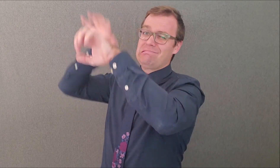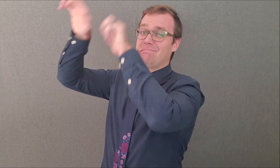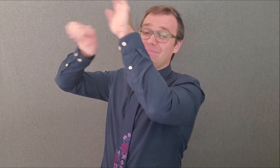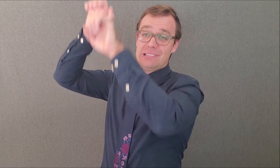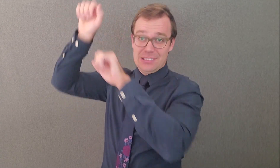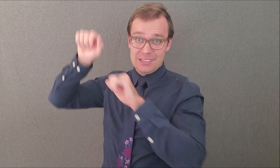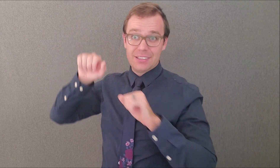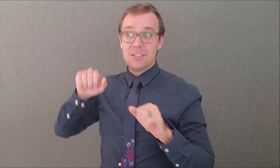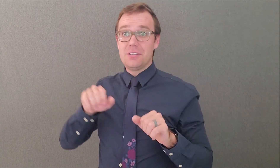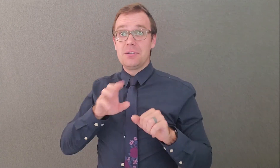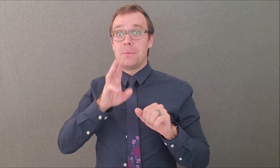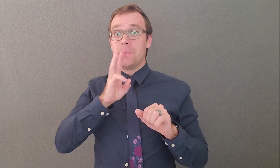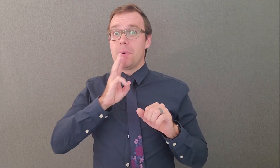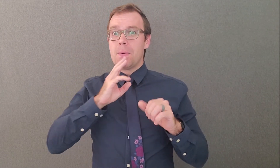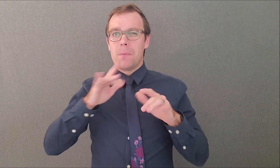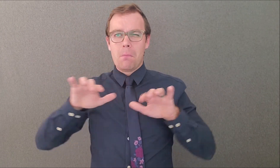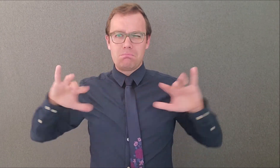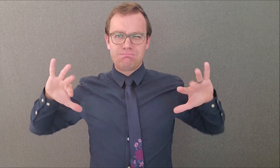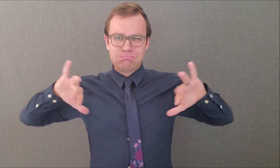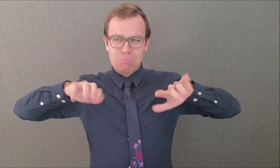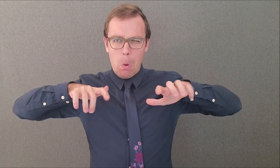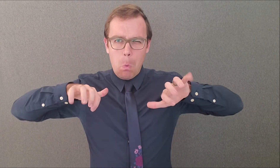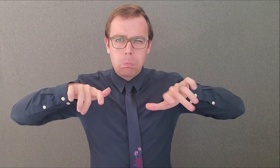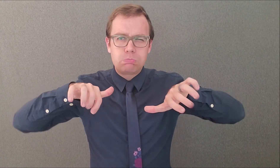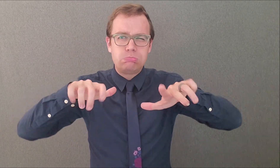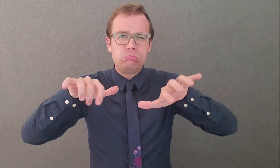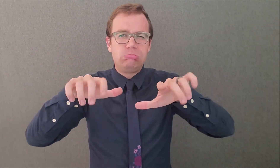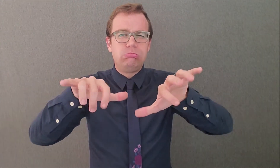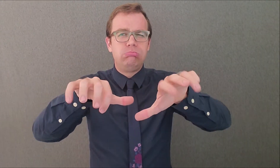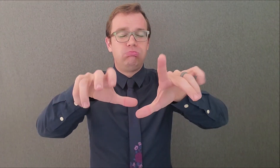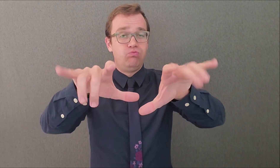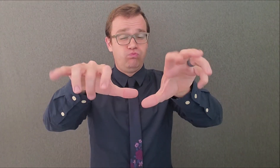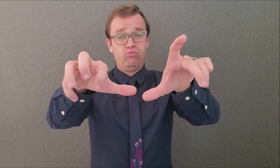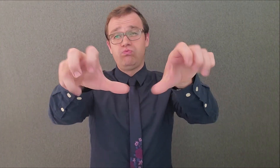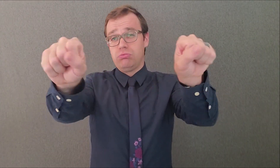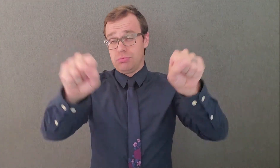the narrow Big Thompson Canyon scoured the river channel that night,